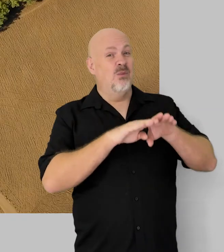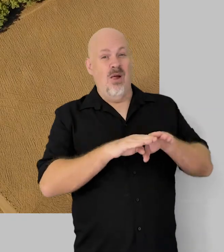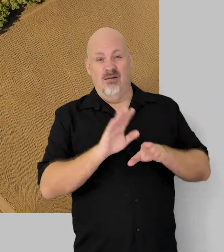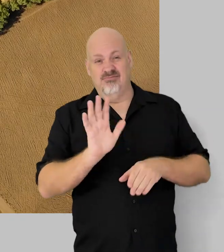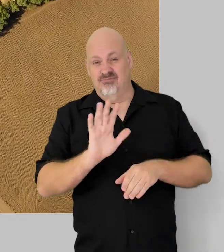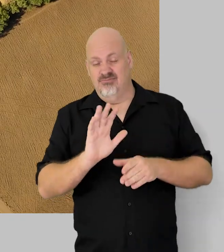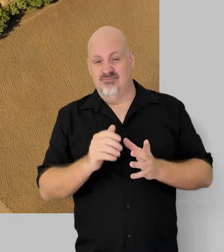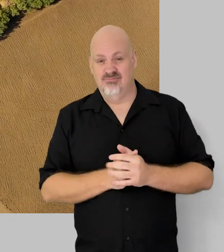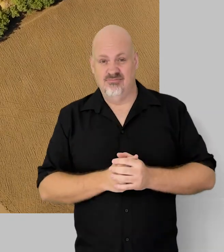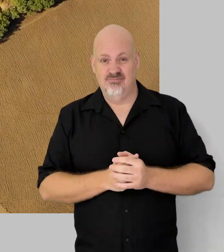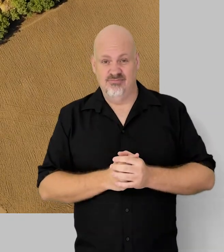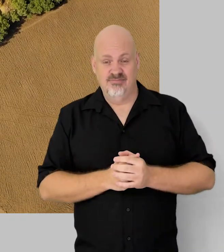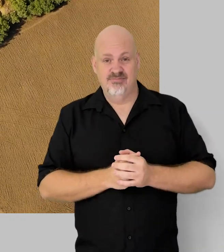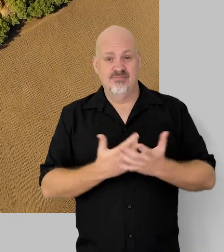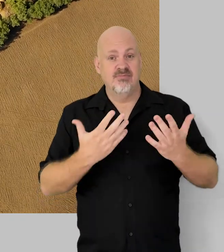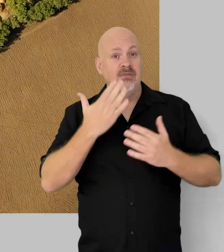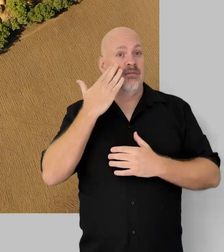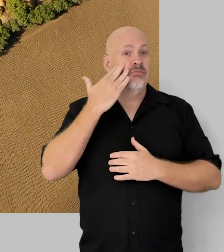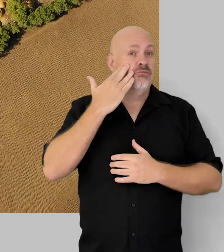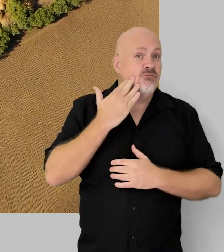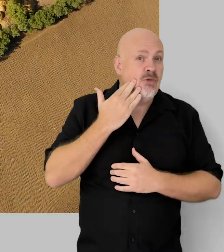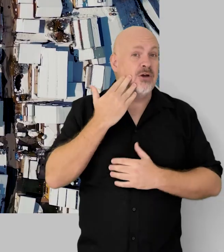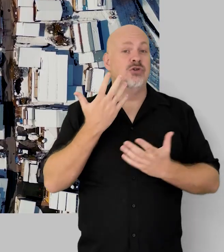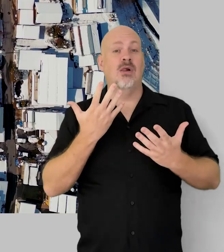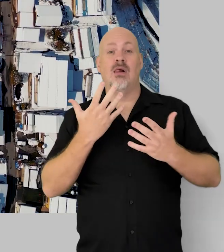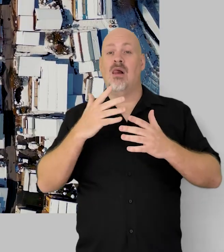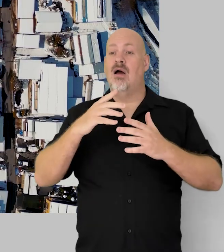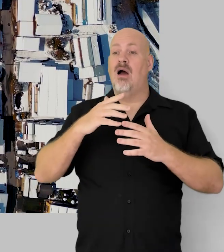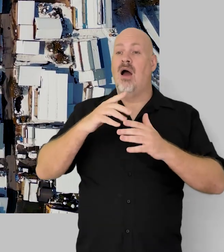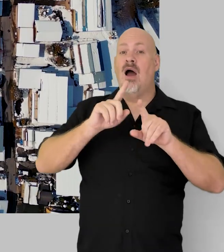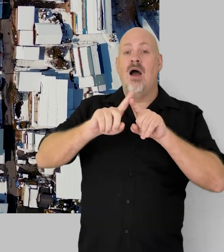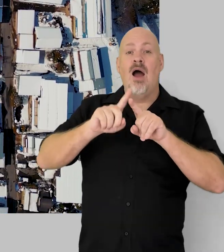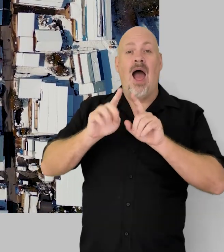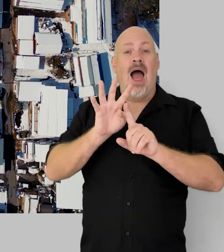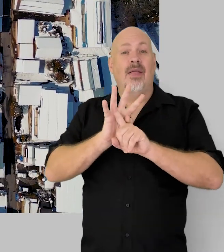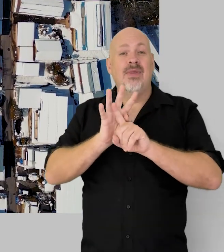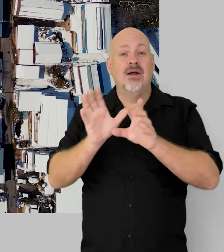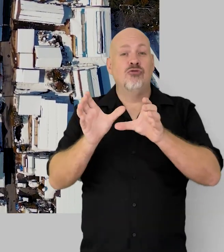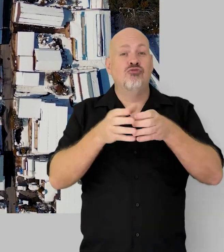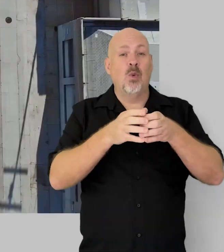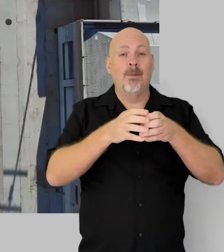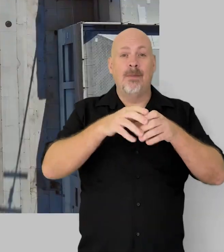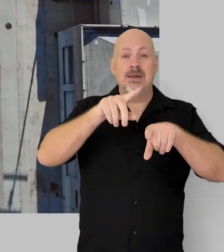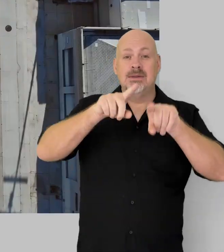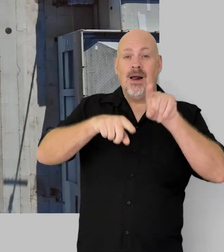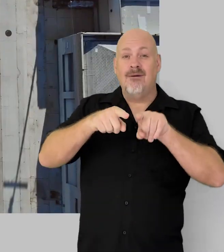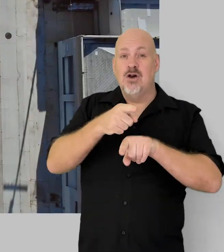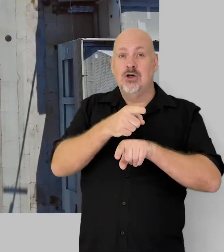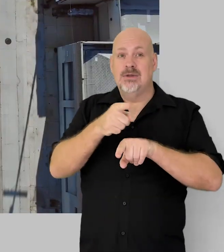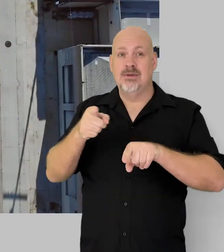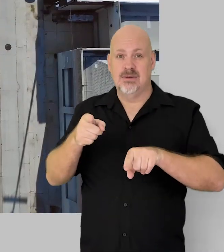Racialised and ethnically diverse communities, experienced higher rates of CVD and its risk factors